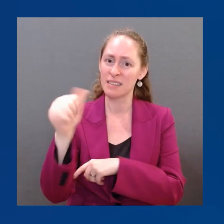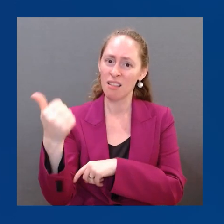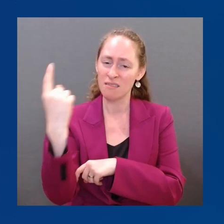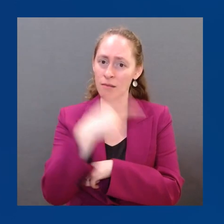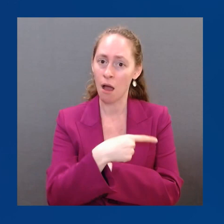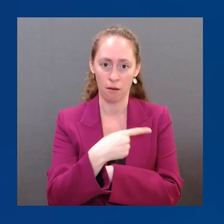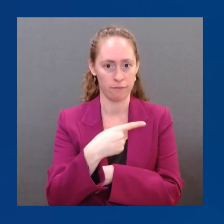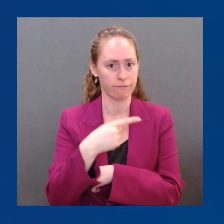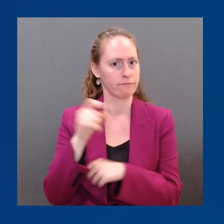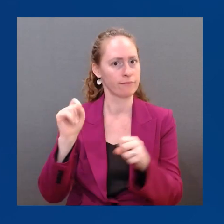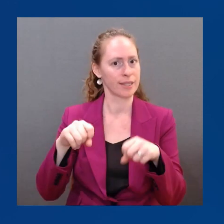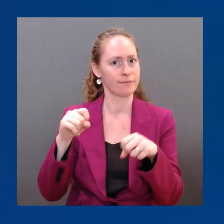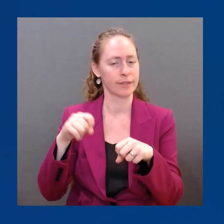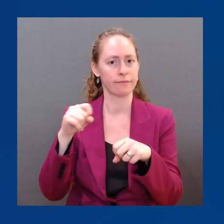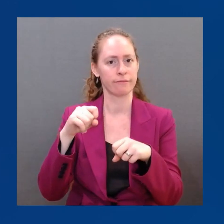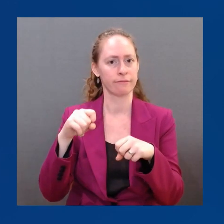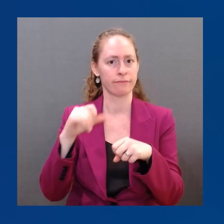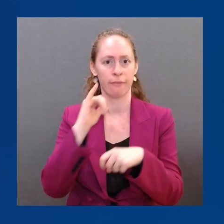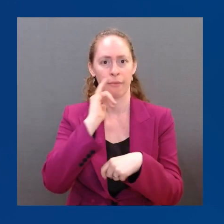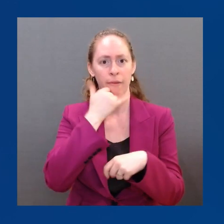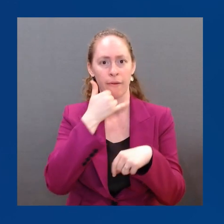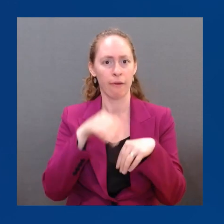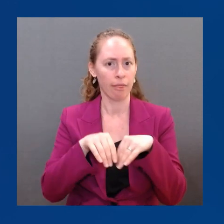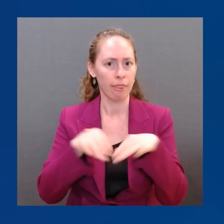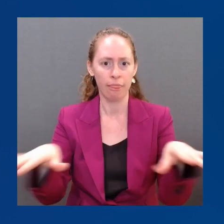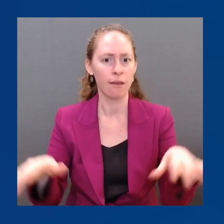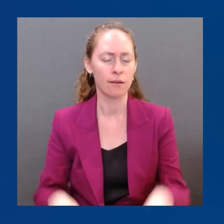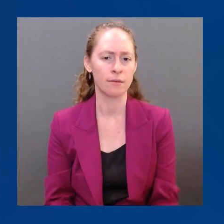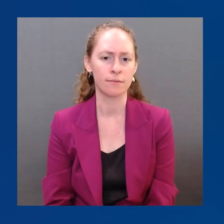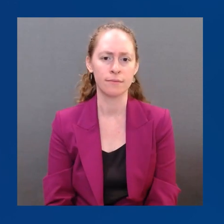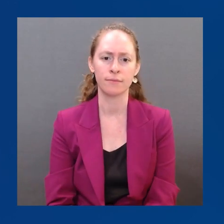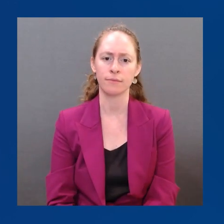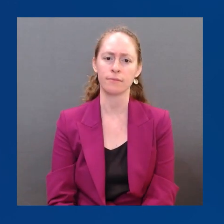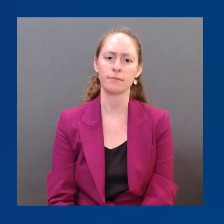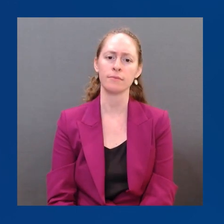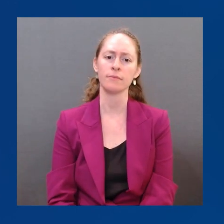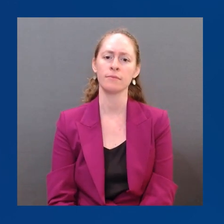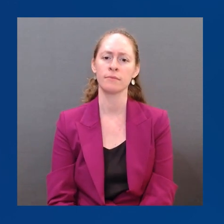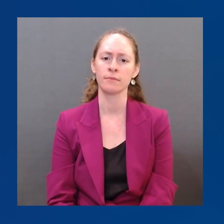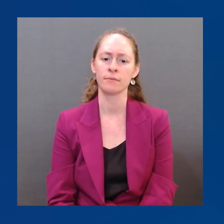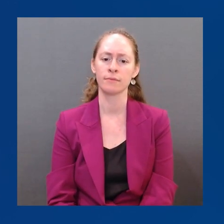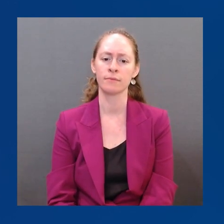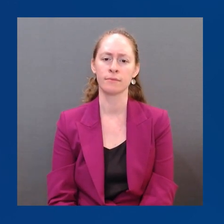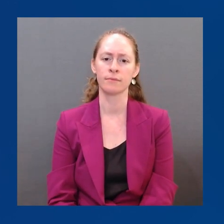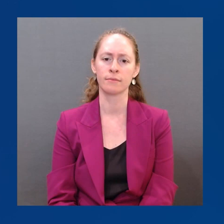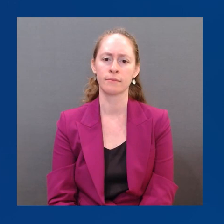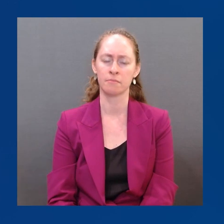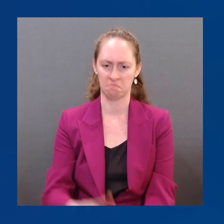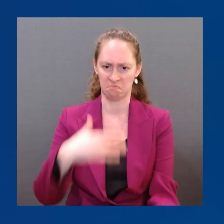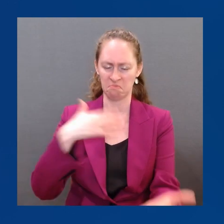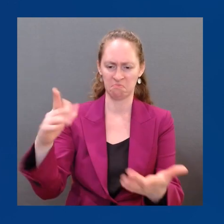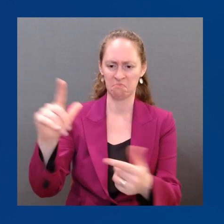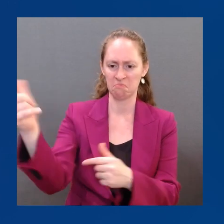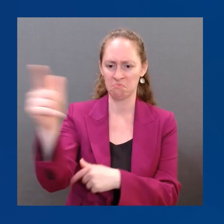and then I'll turn it over to Rochelle to see if she has any further thoughts, or Tony. But let me start by saying, Meg, you're absolutely right that the clinical trials